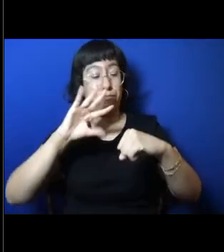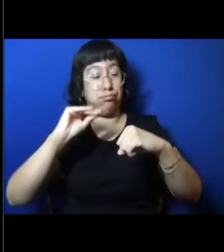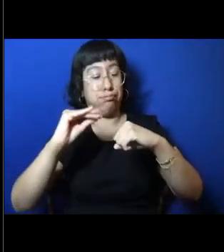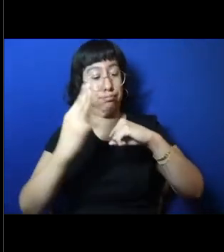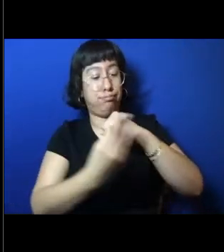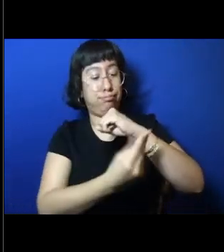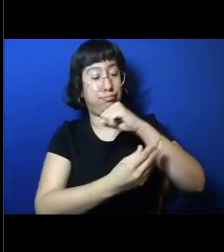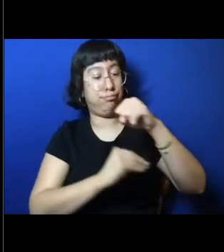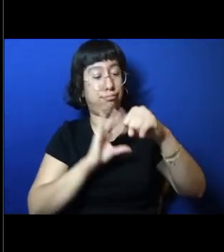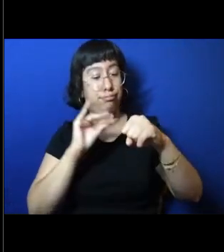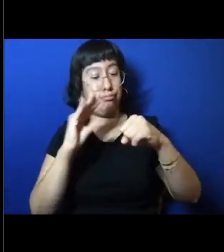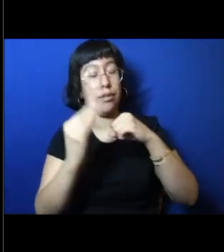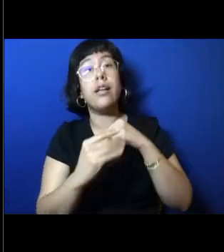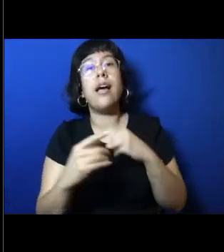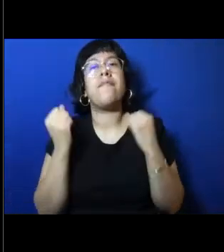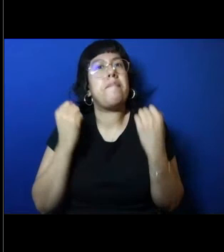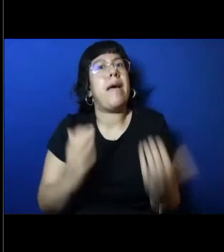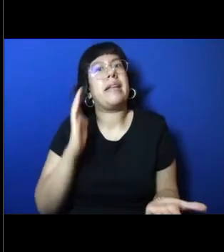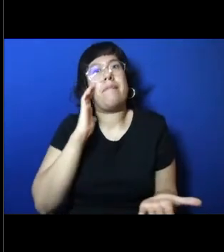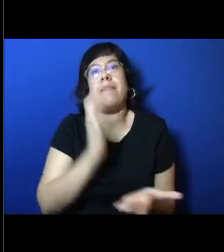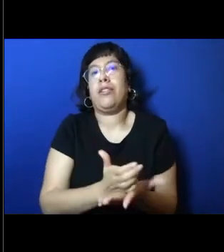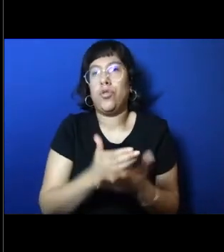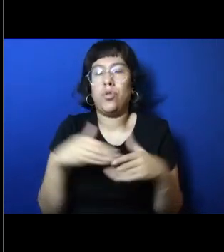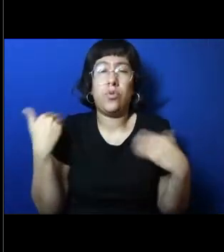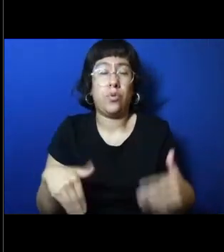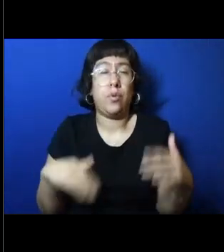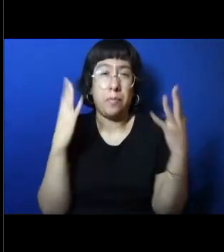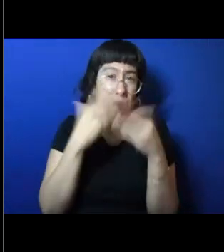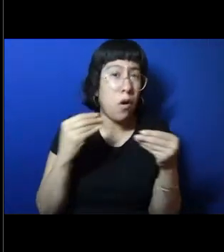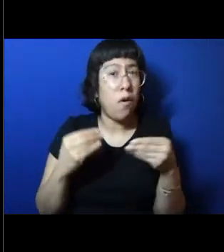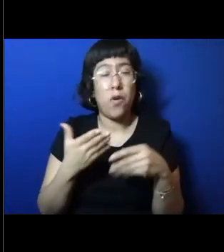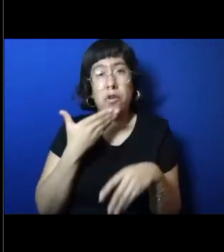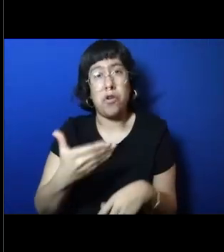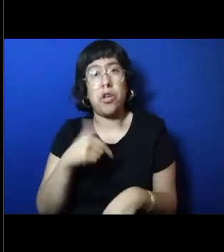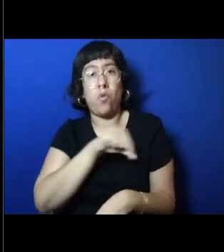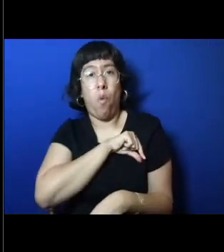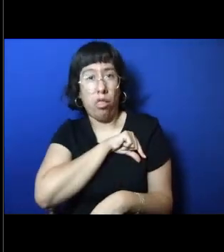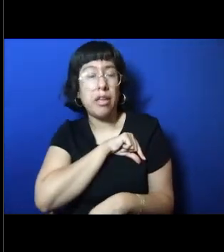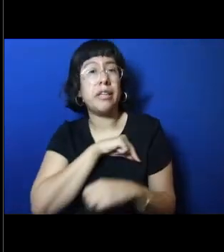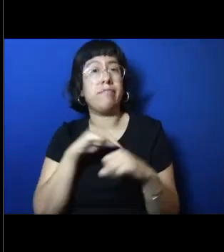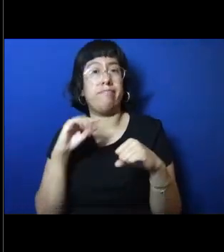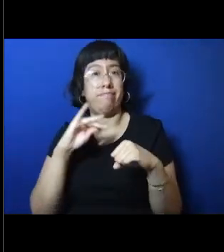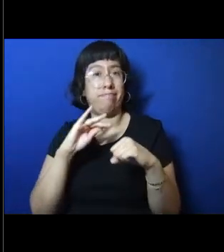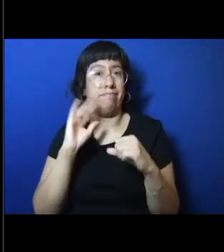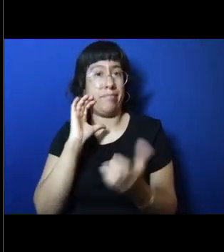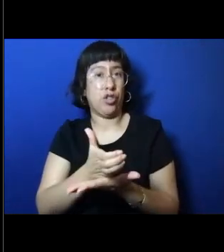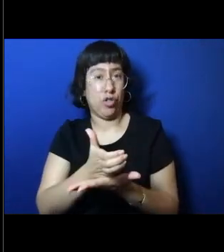and you basically get like high def imagery from orbit. But then the Europeans have satellites over Europe